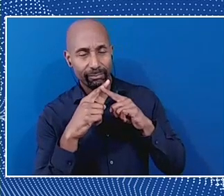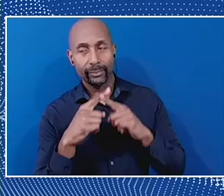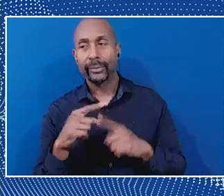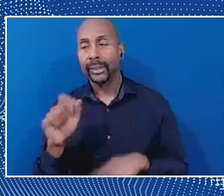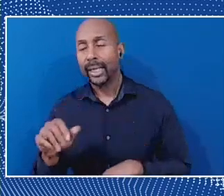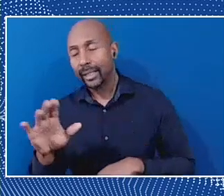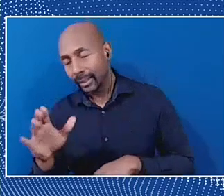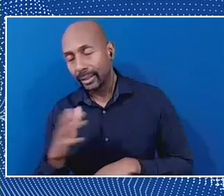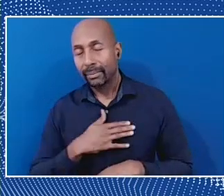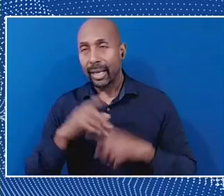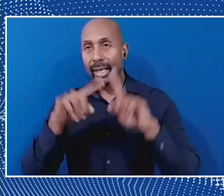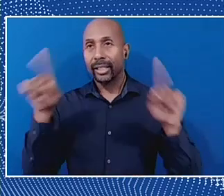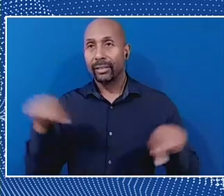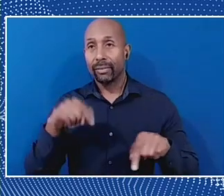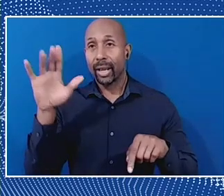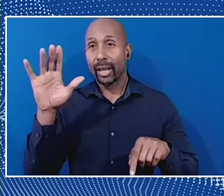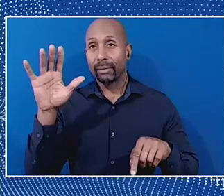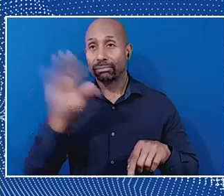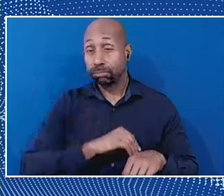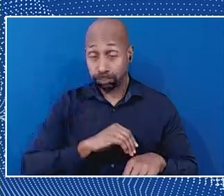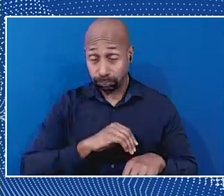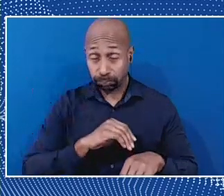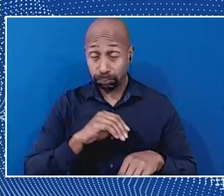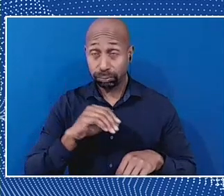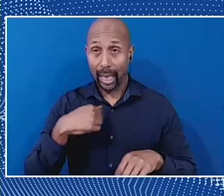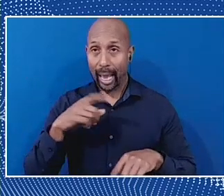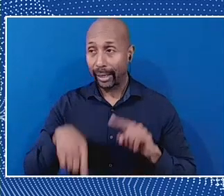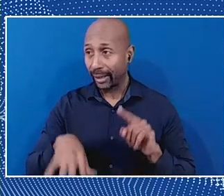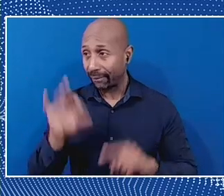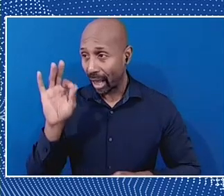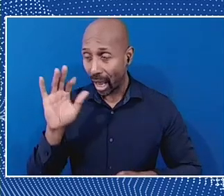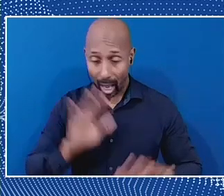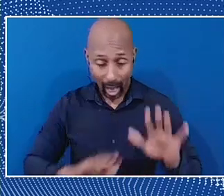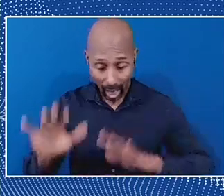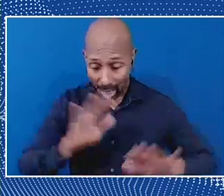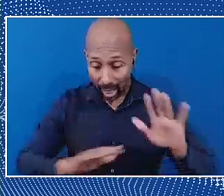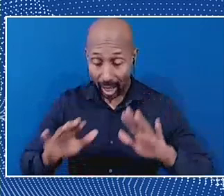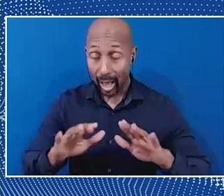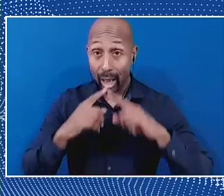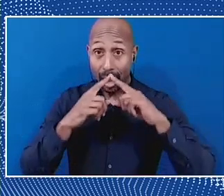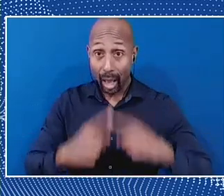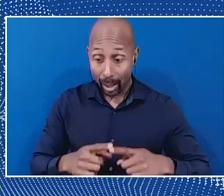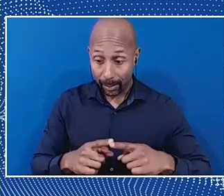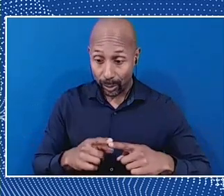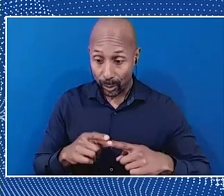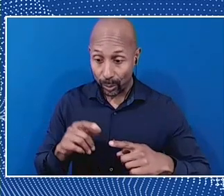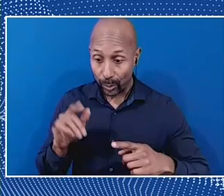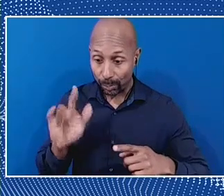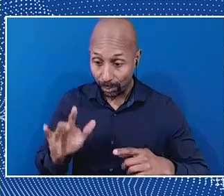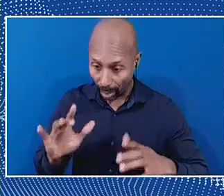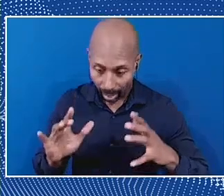So, you know, we live in a technological world of fun, don't we? I'm ready. If everyone else is, we can go